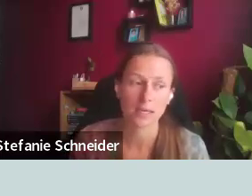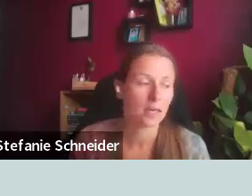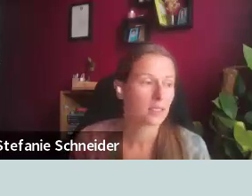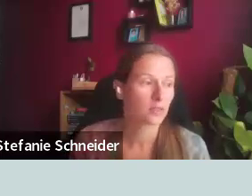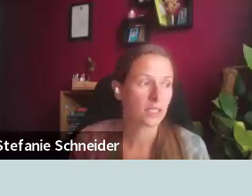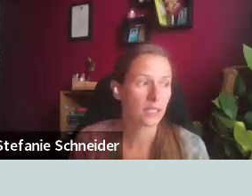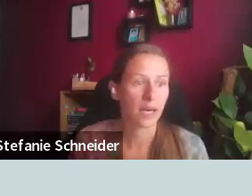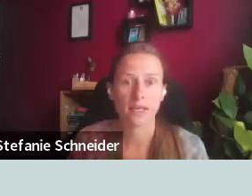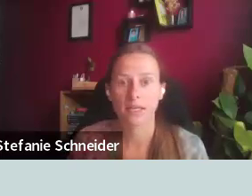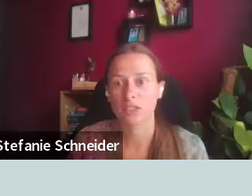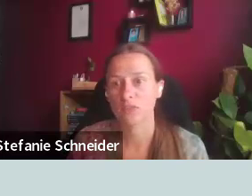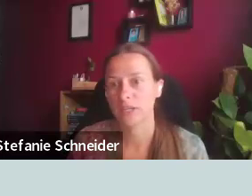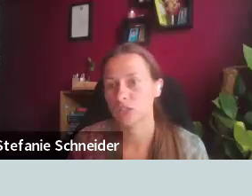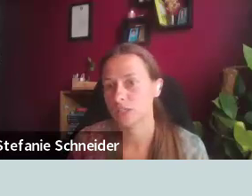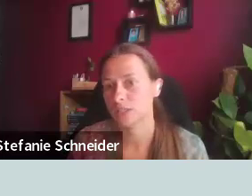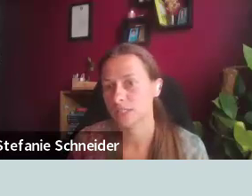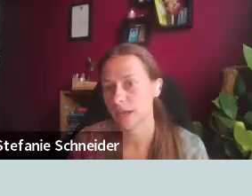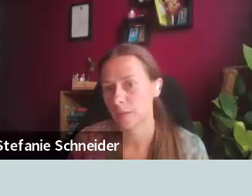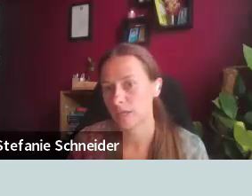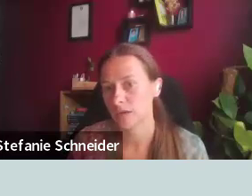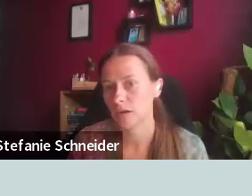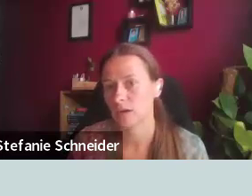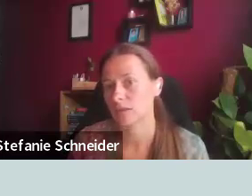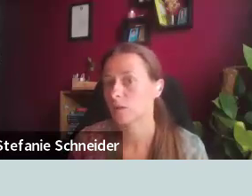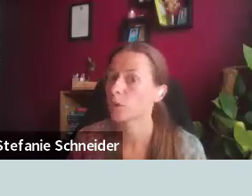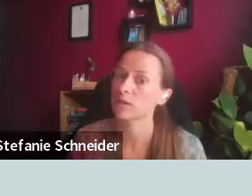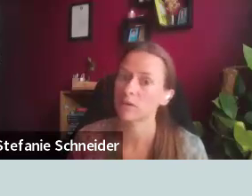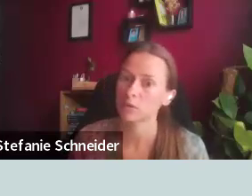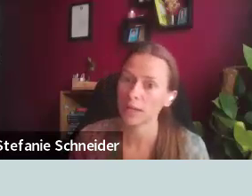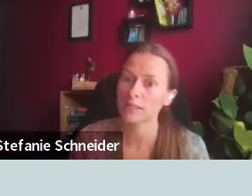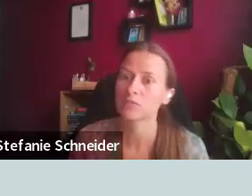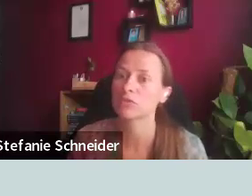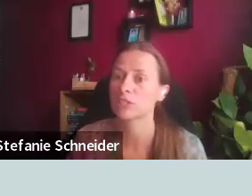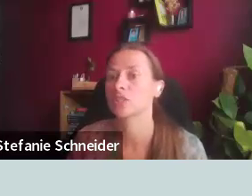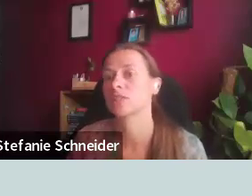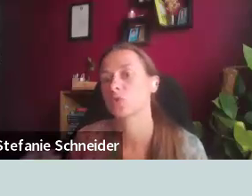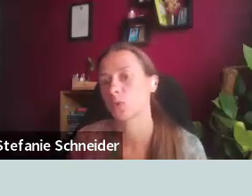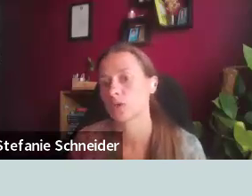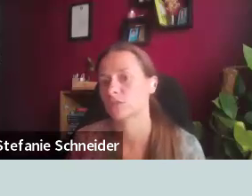they list different EDI interventions that are either working very well in different regions